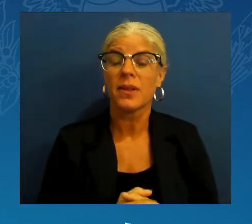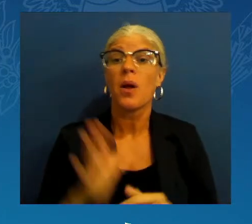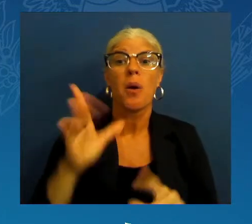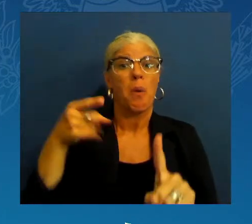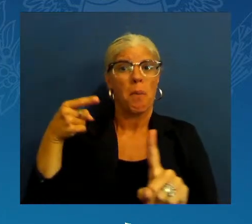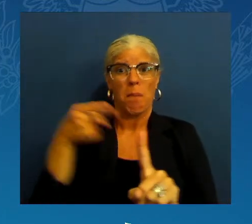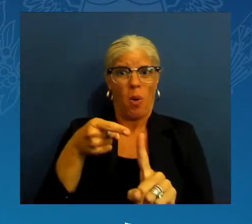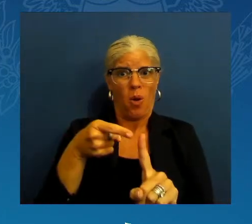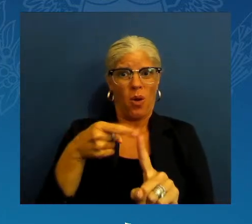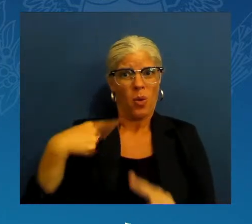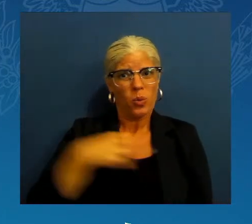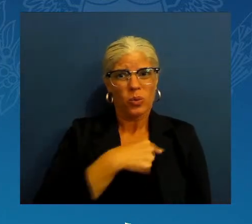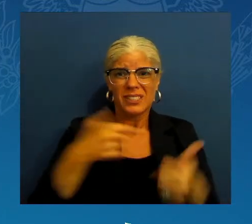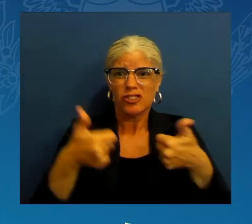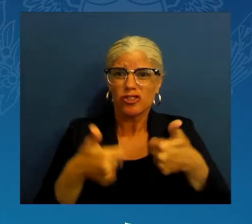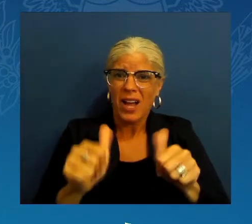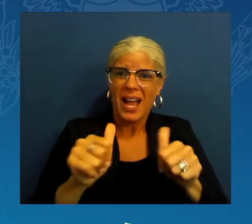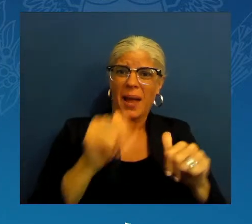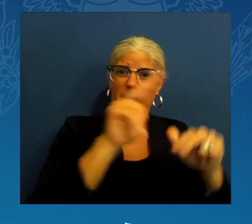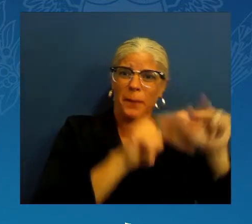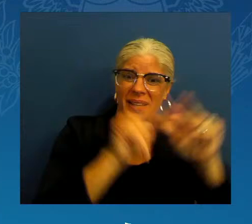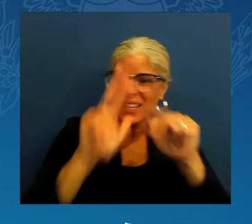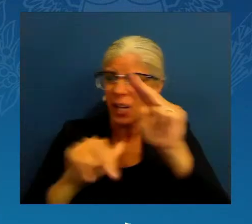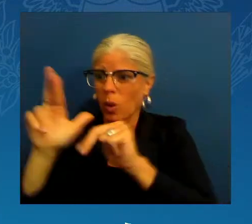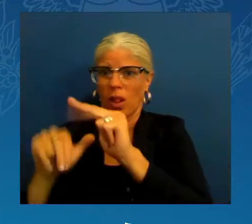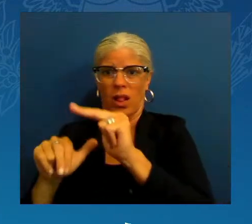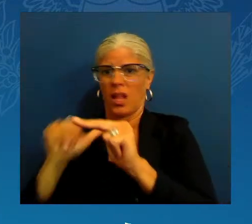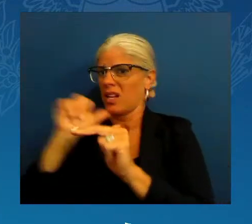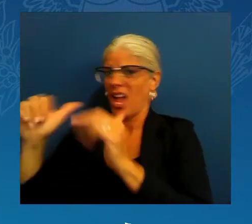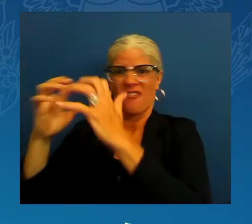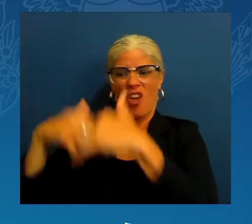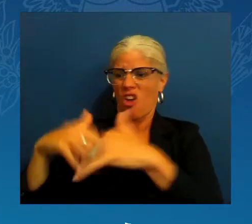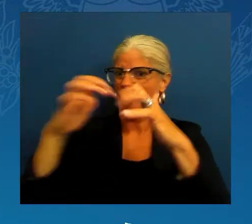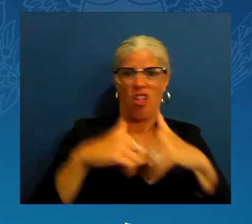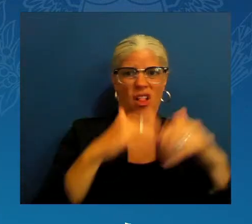and to build up America's families and America's middle class,